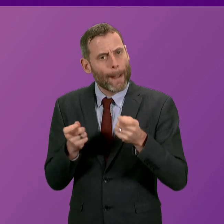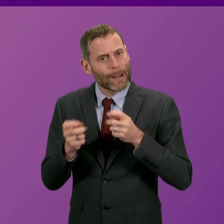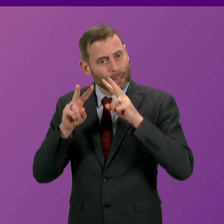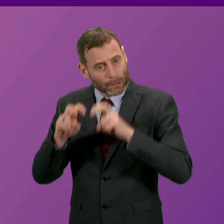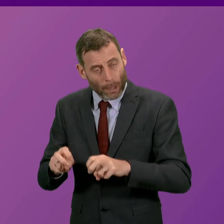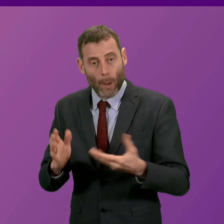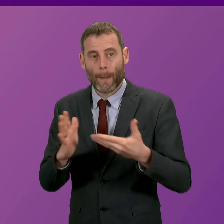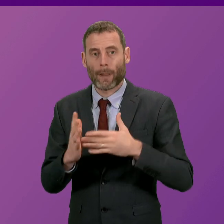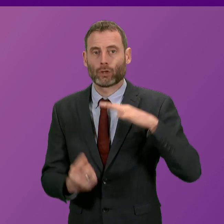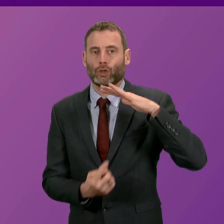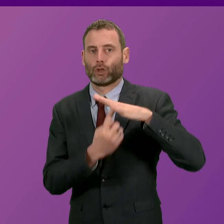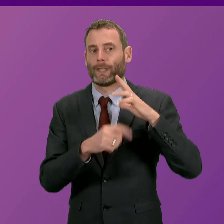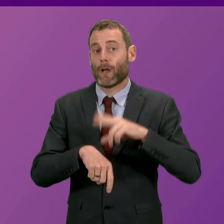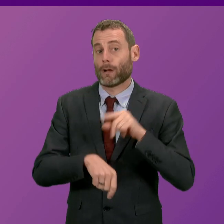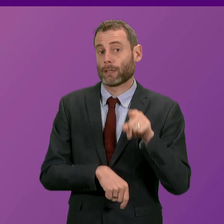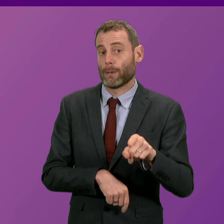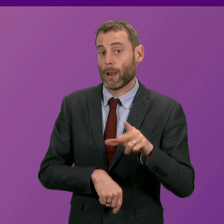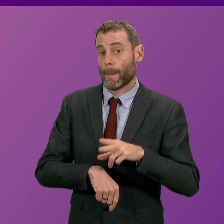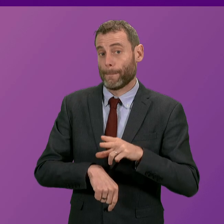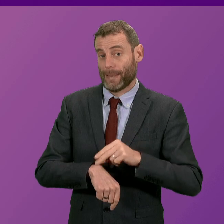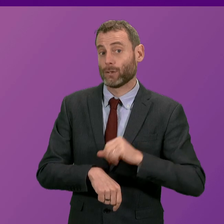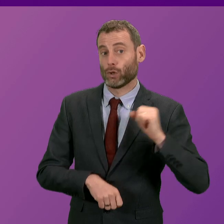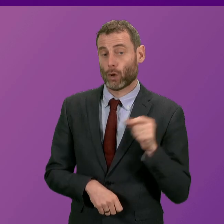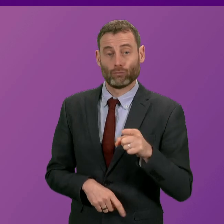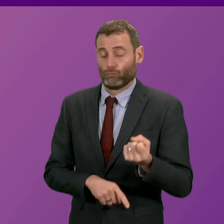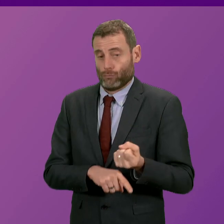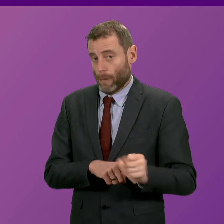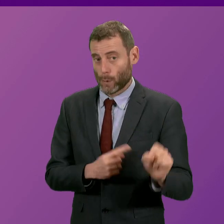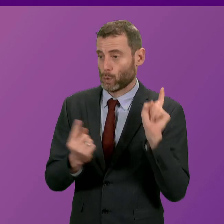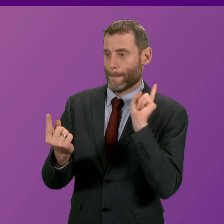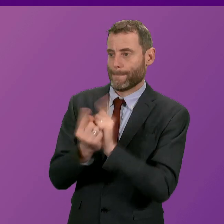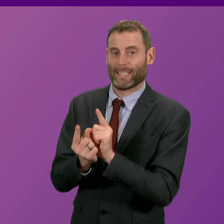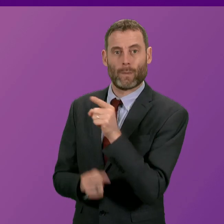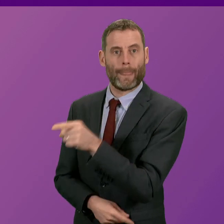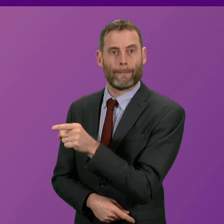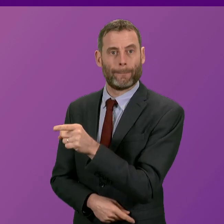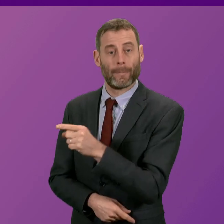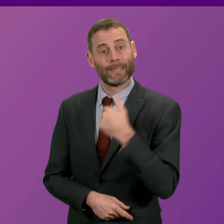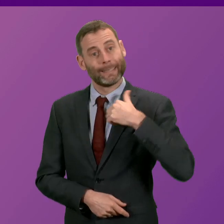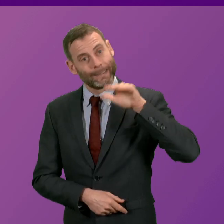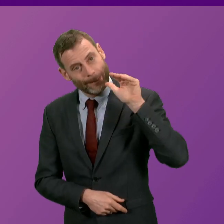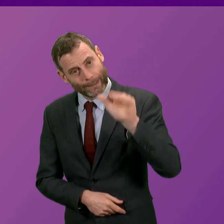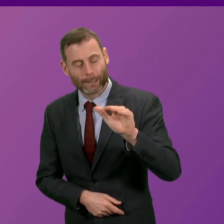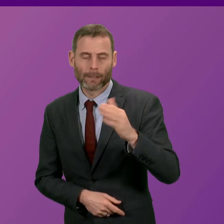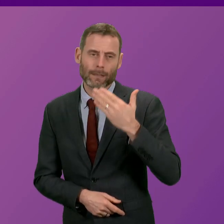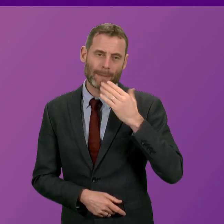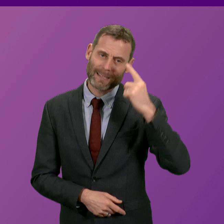Scotland’s investigation, as well as of the chief constable, who repeatedly refuses to meet them. I have urged Chief Constable Farrell to reconsider her position. Although I acknowledge that the